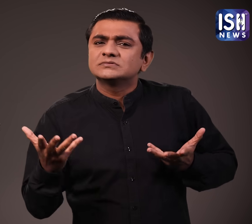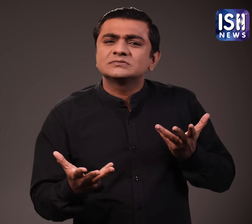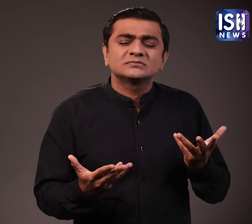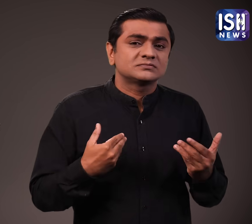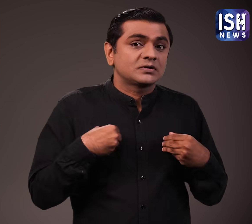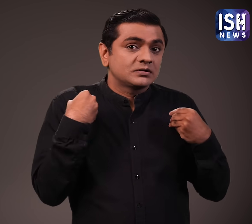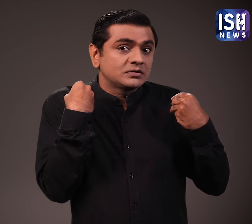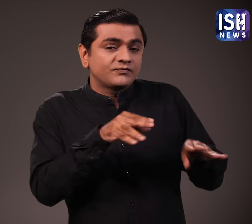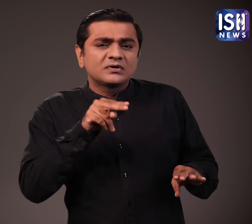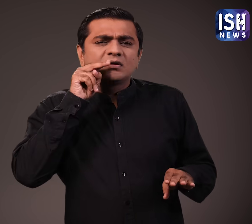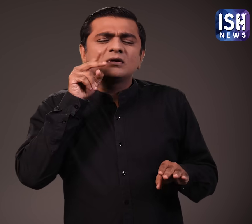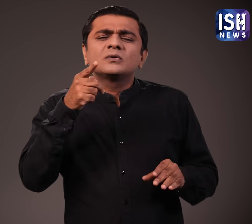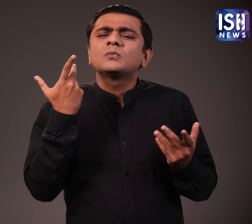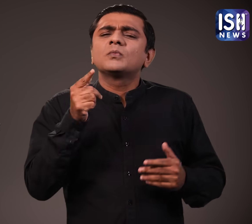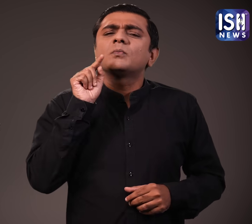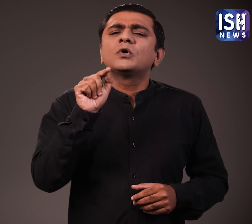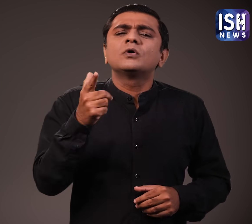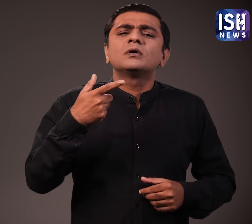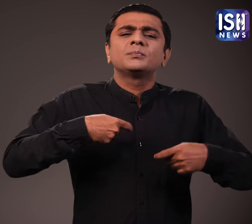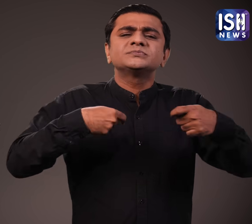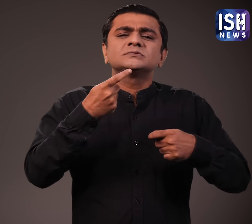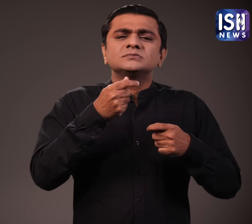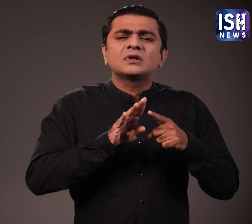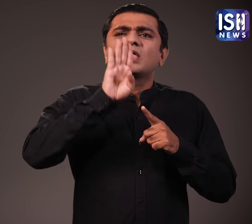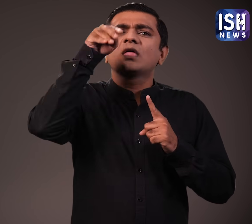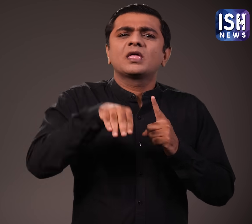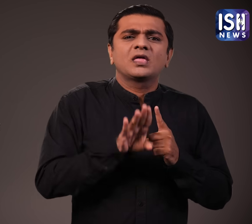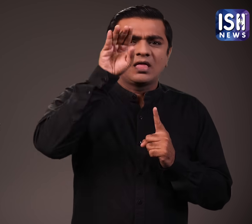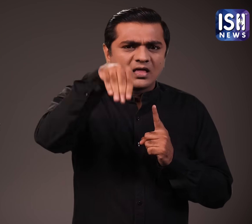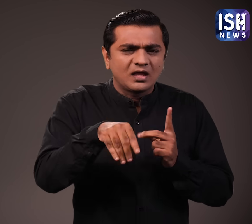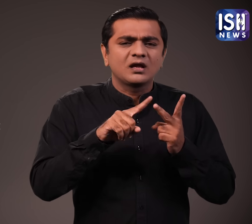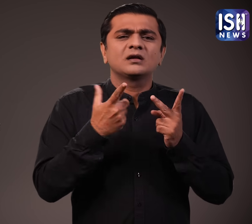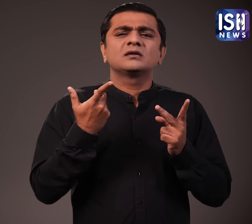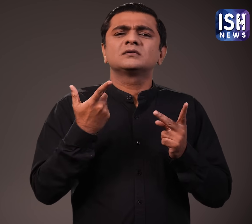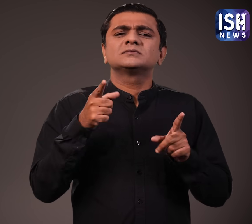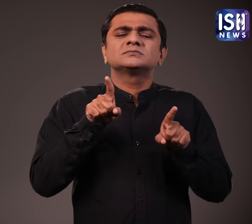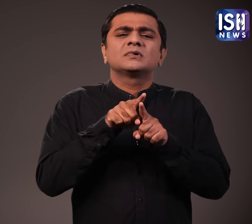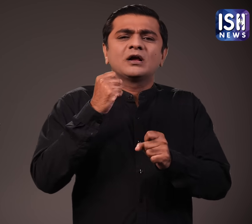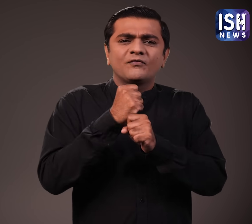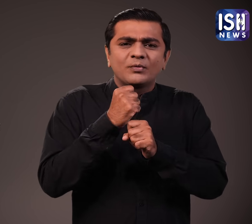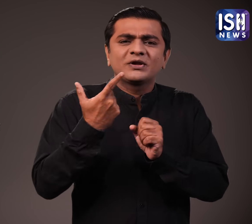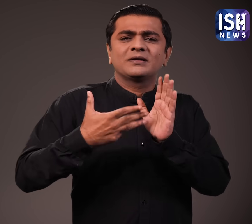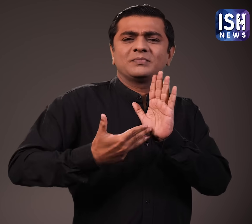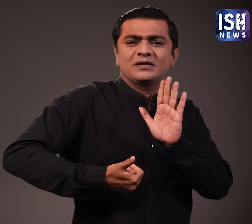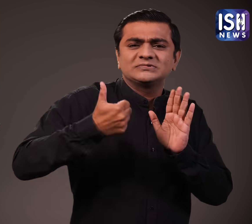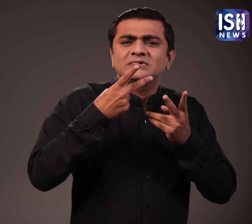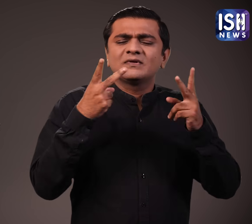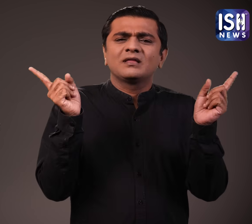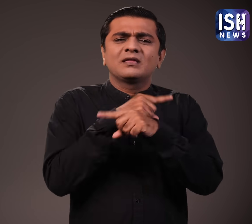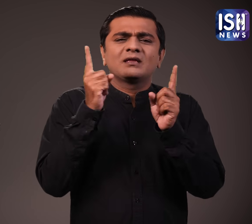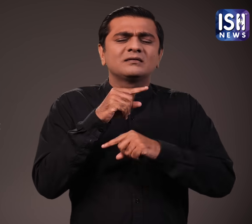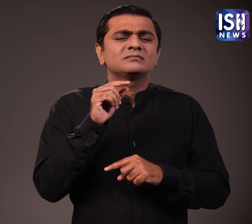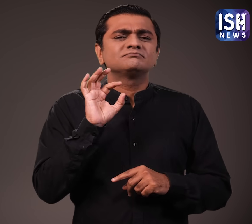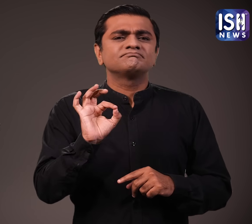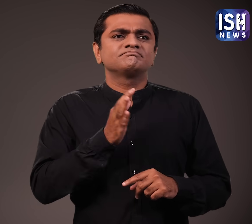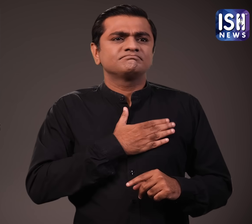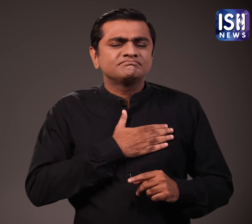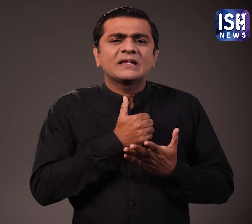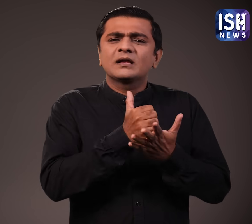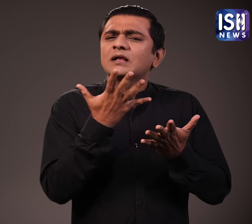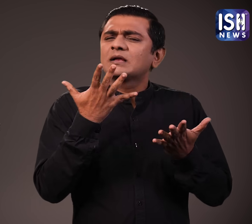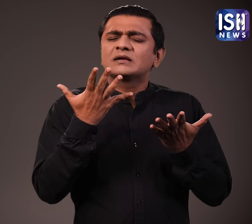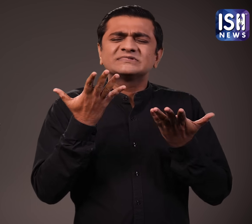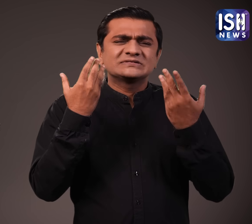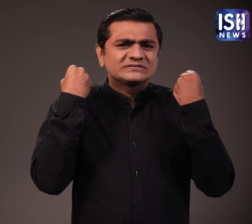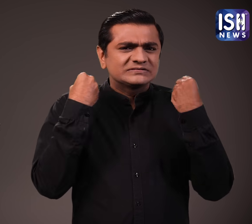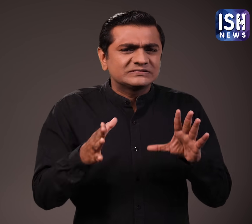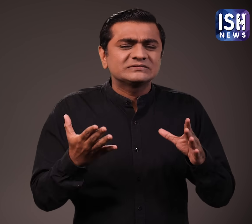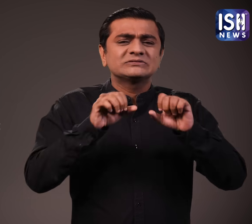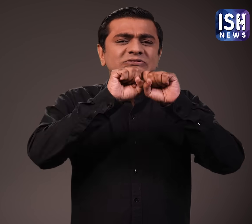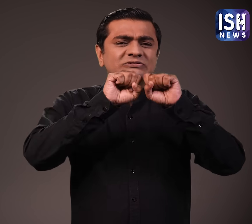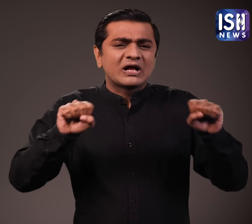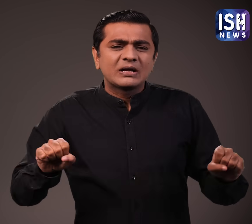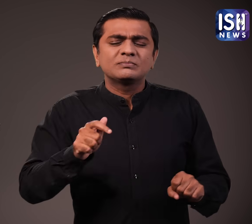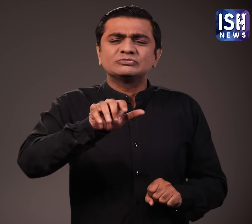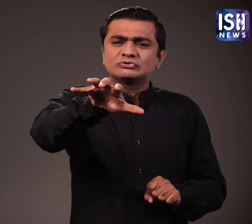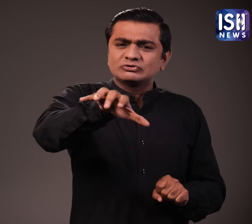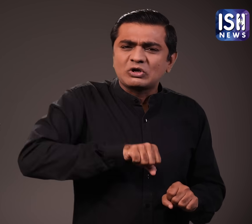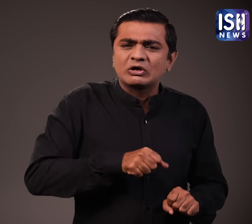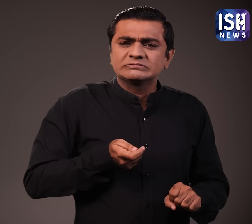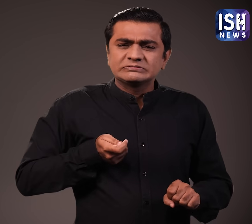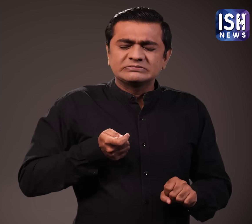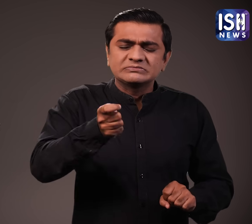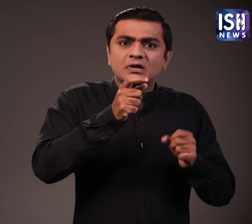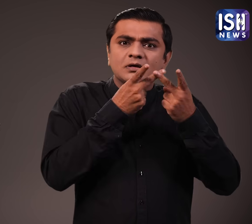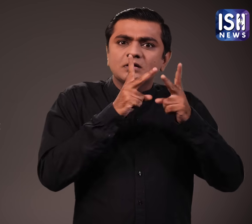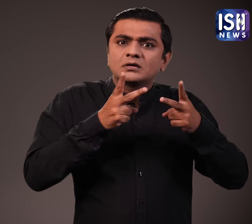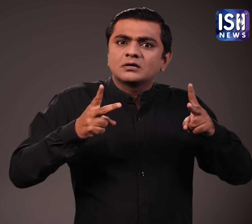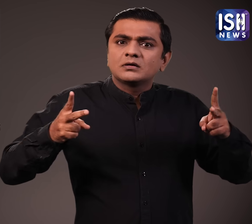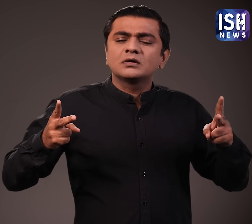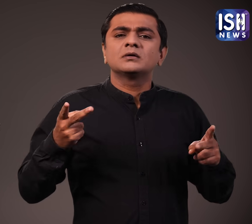He was desperate to leave the country beacuse of Nigeria's Economic hardship, political instability, high crime rate, etc.